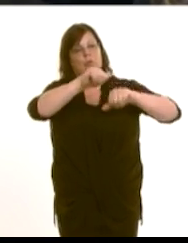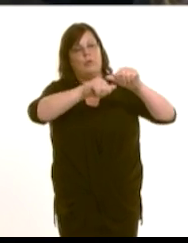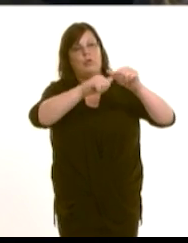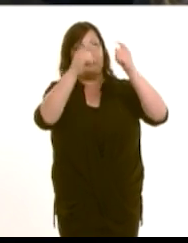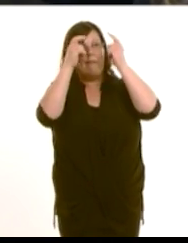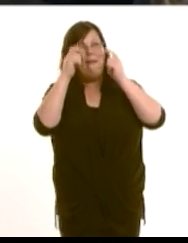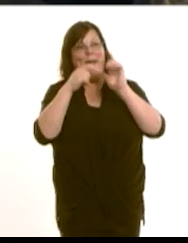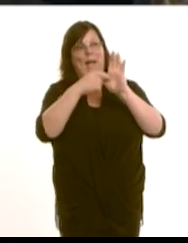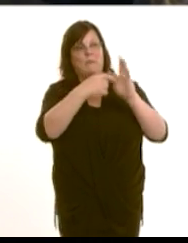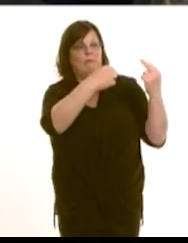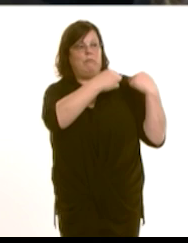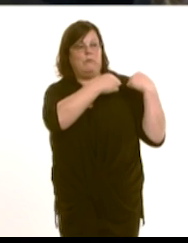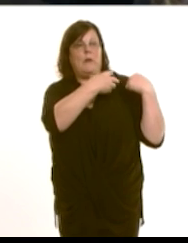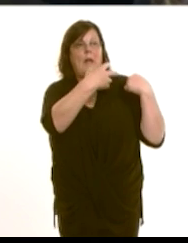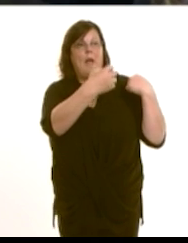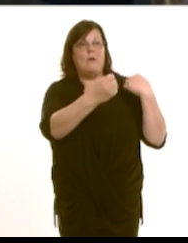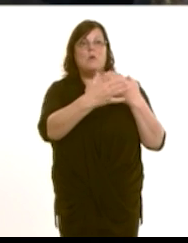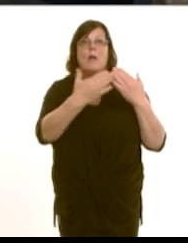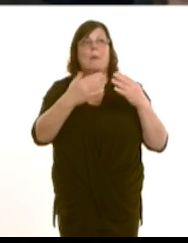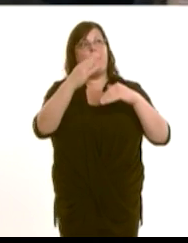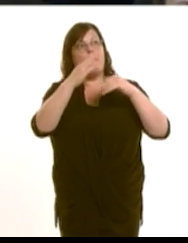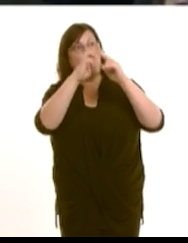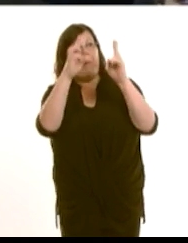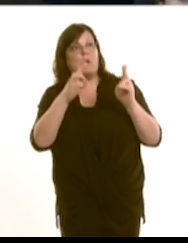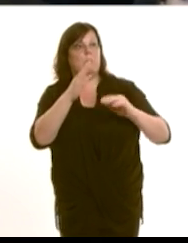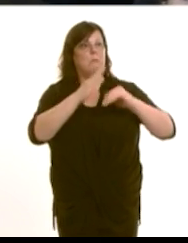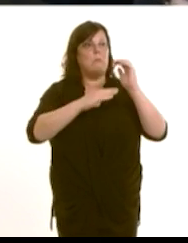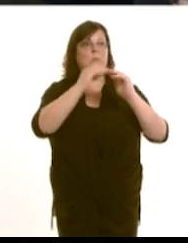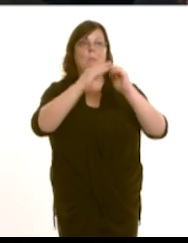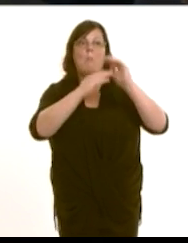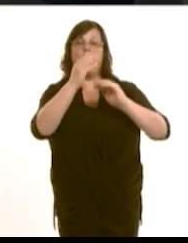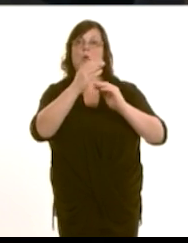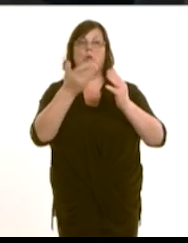all buildings erected using public funding, and, in this case, twenty-first century schools,